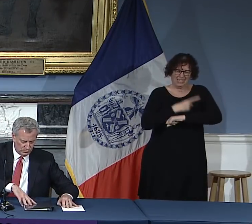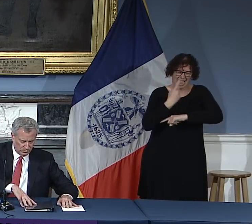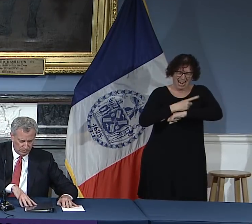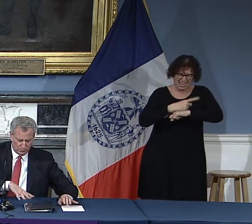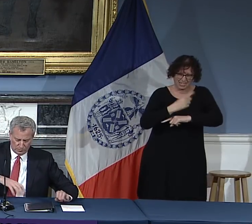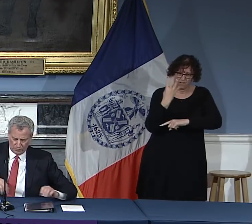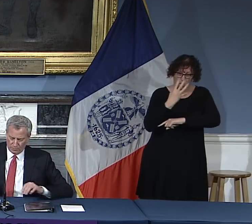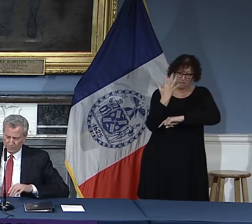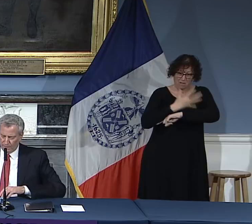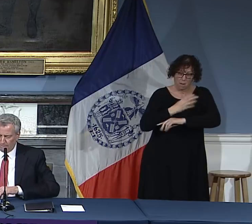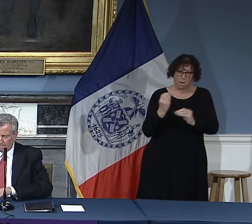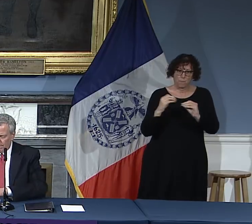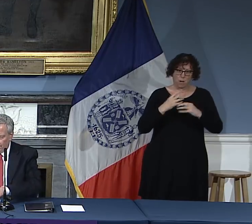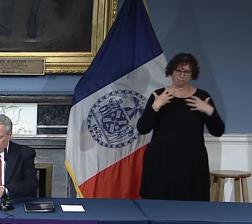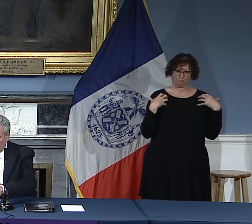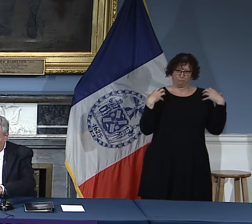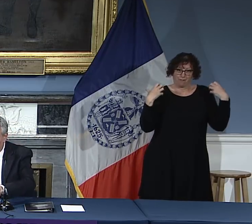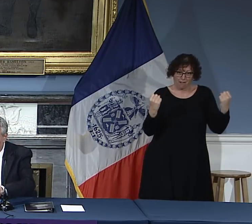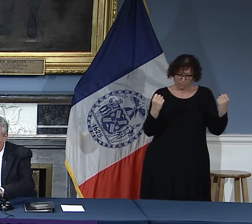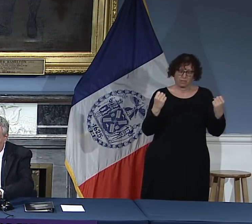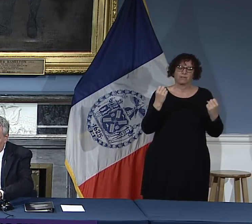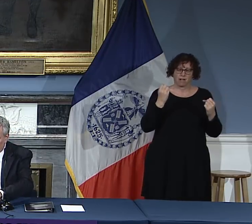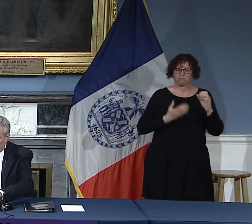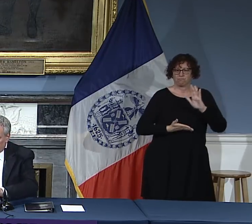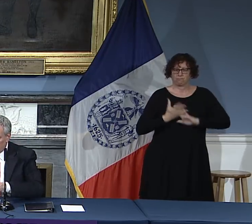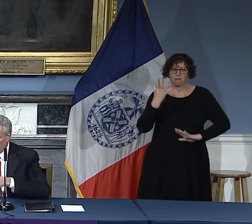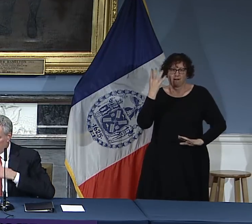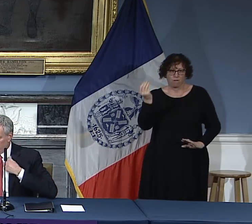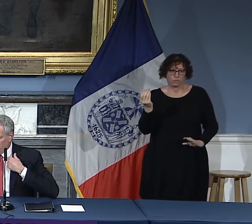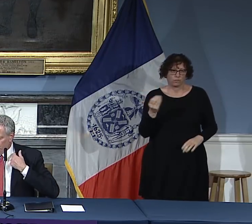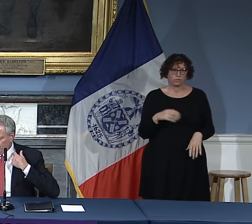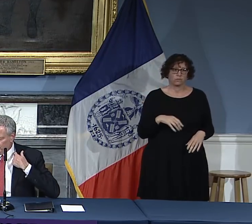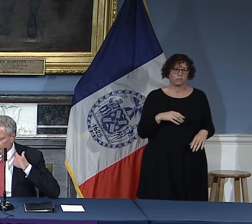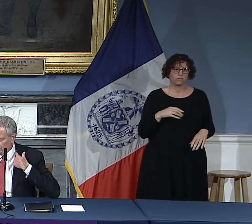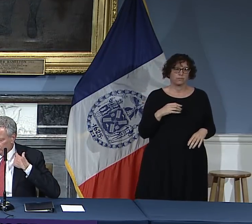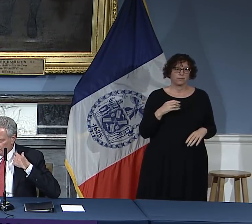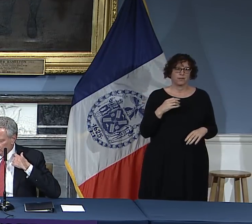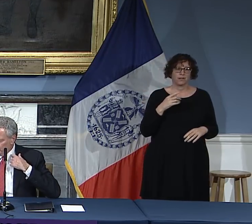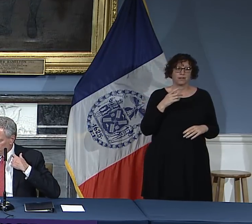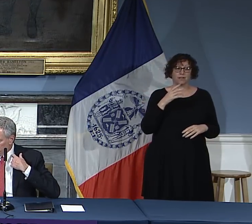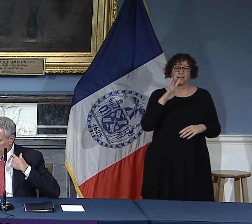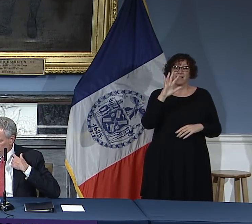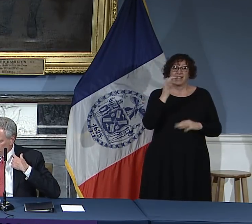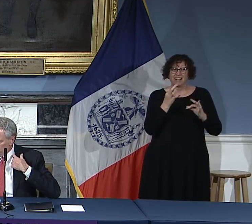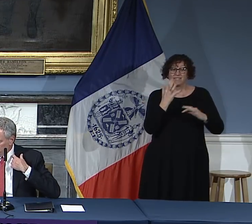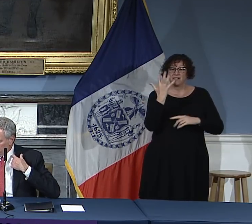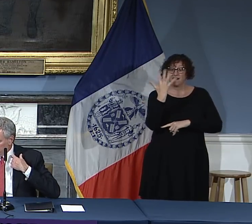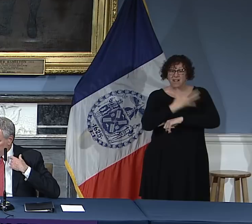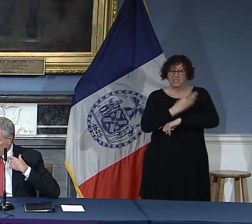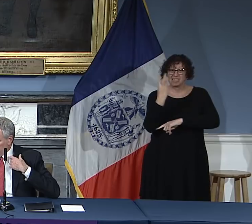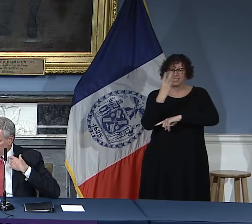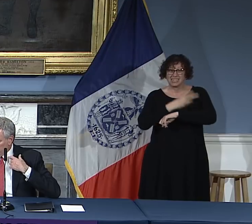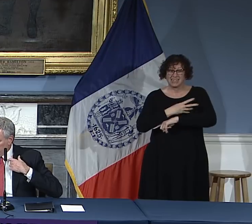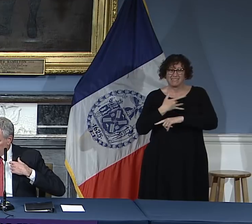GETTING BETTER, AFTER THREE OR FOUR DAYS, THAT'S WHEN YO SUHOULD REACH OUT TO YOUR